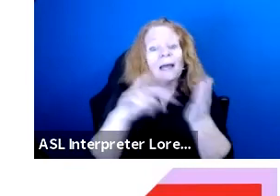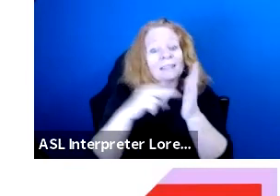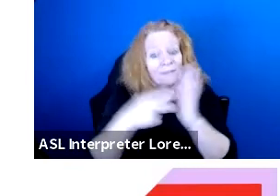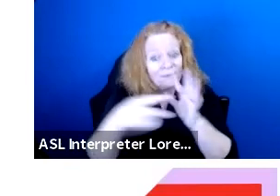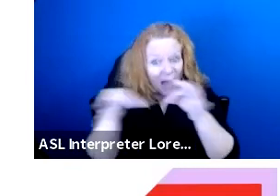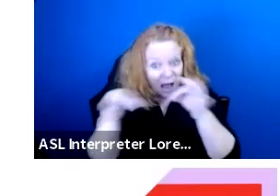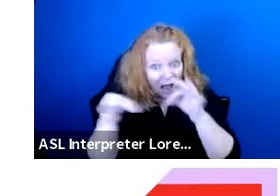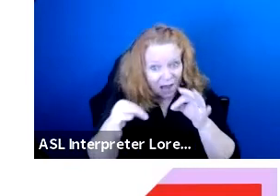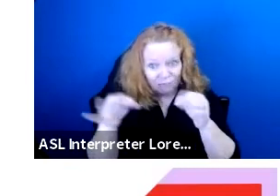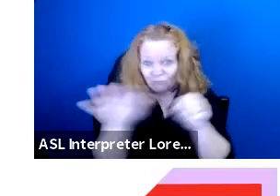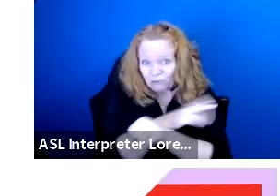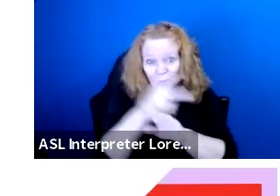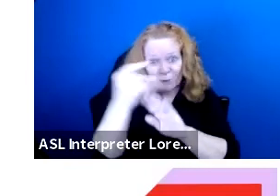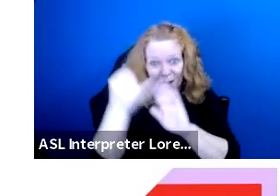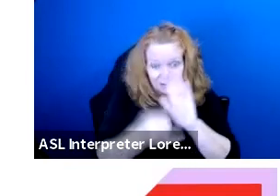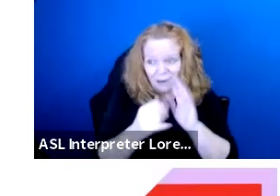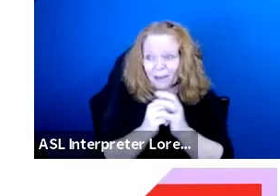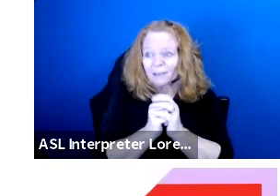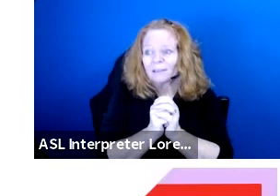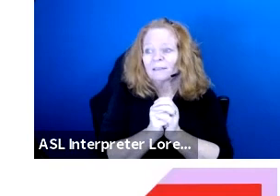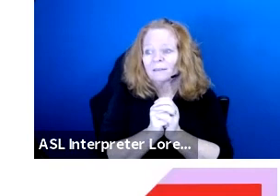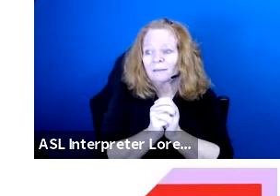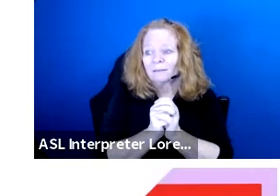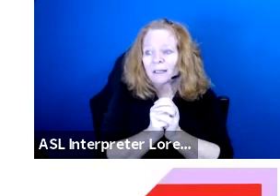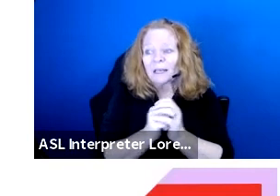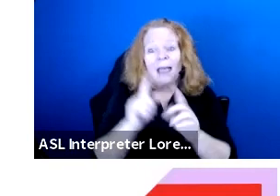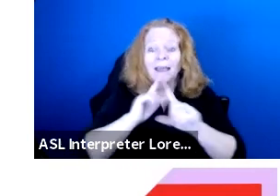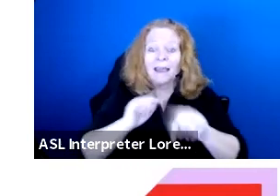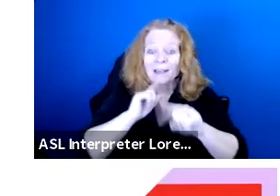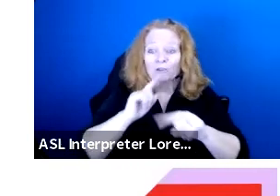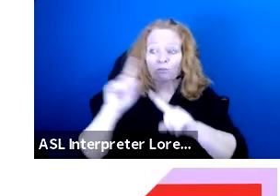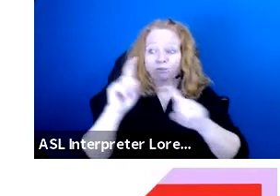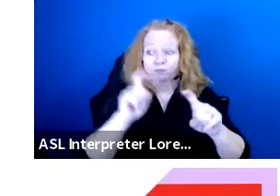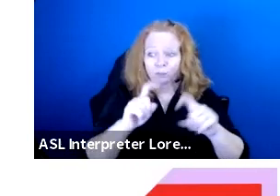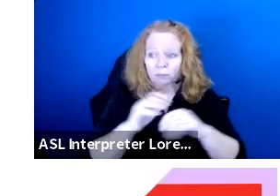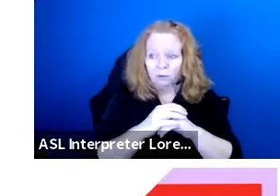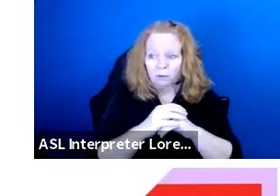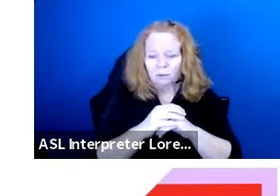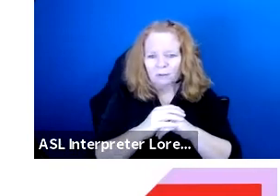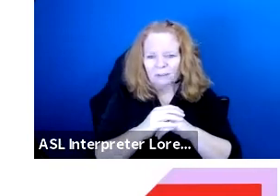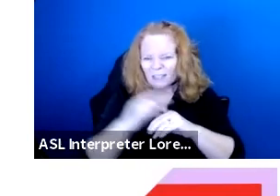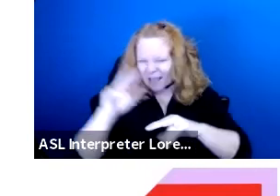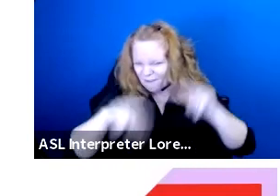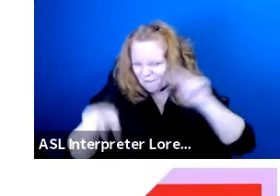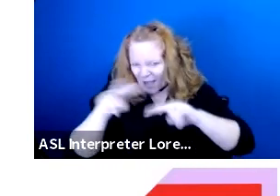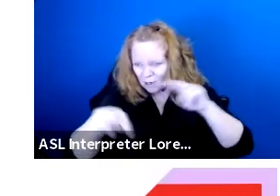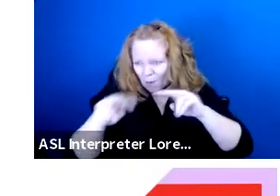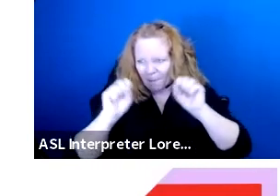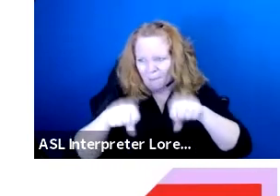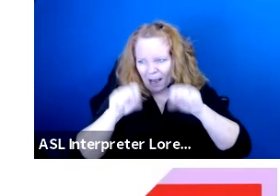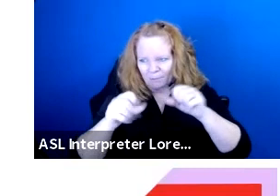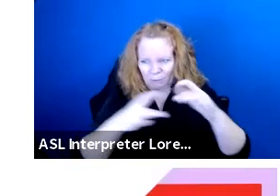approach evaluate the accessibility concerns come up with possible solutions test those